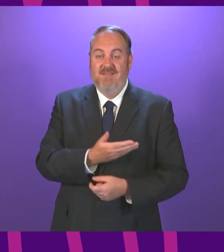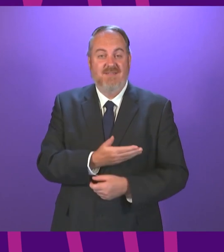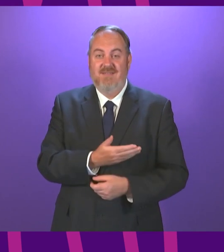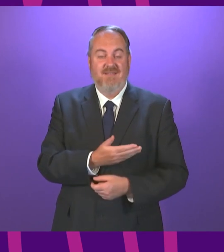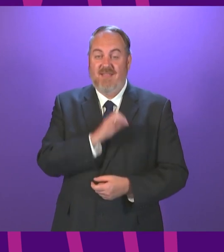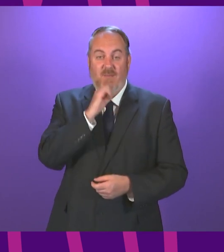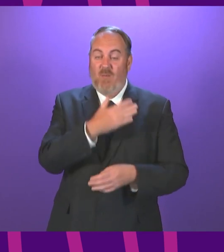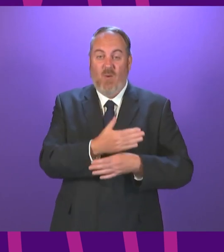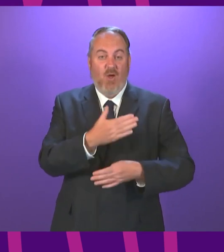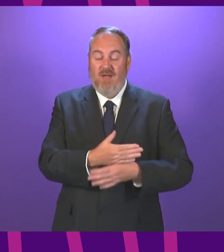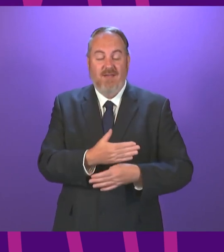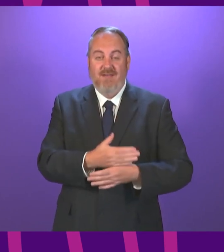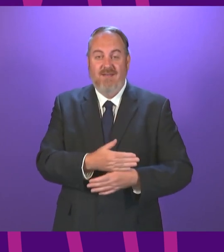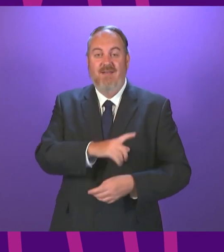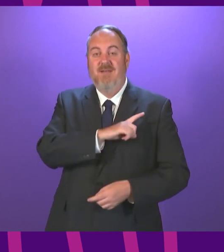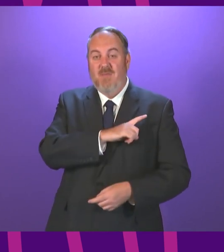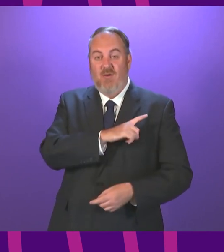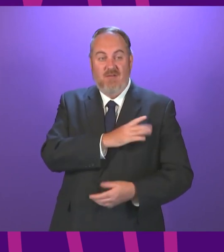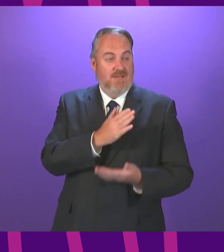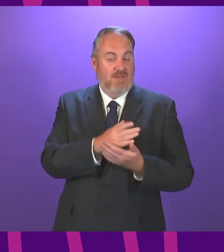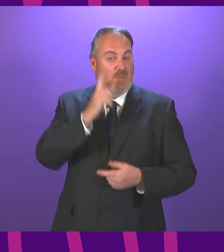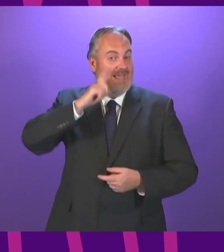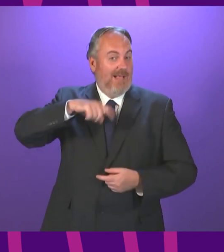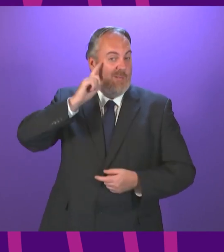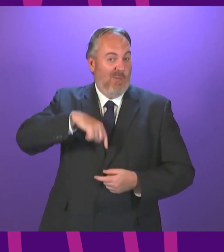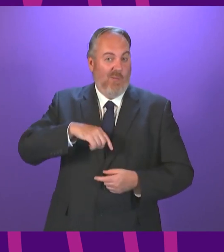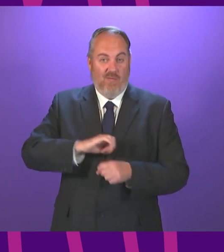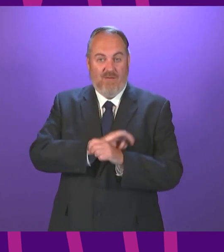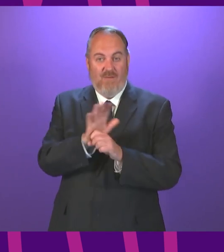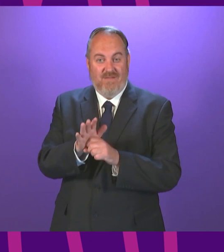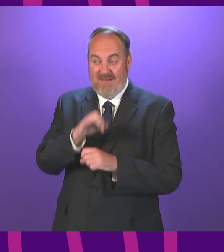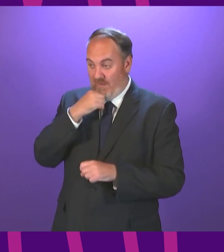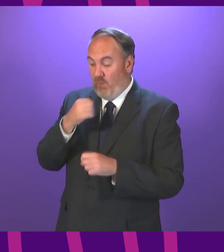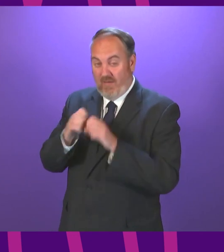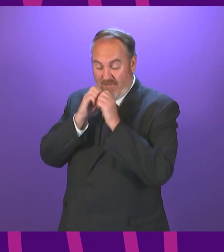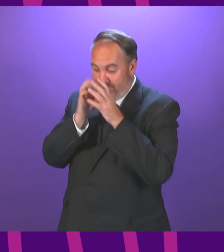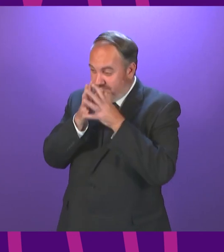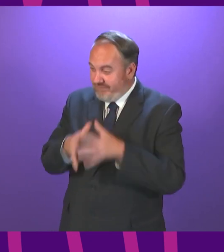counter to the absolutely legitimate concerns that they raise about the pressure on our NHS.